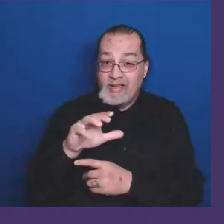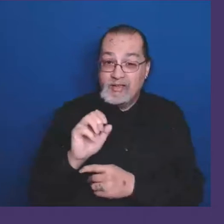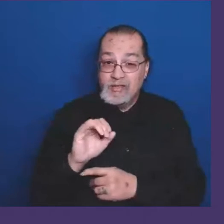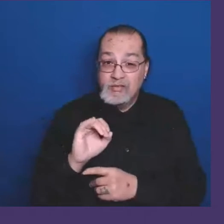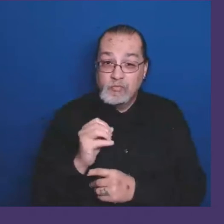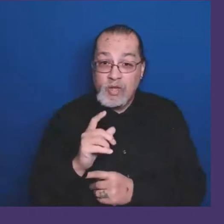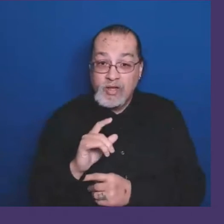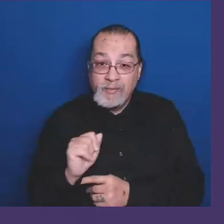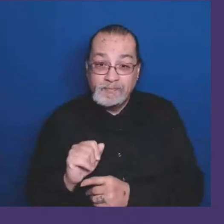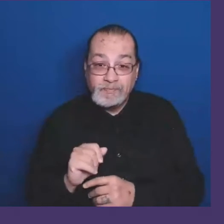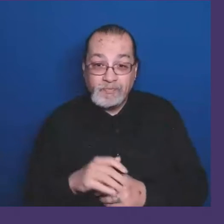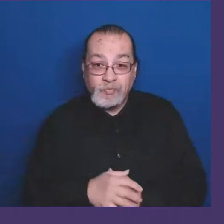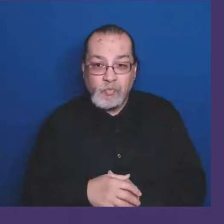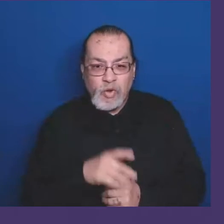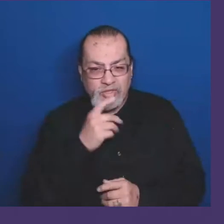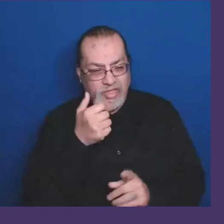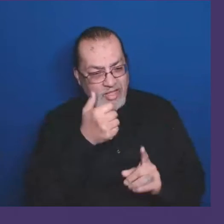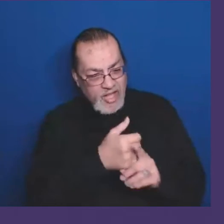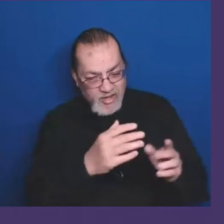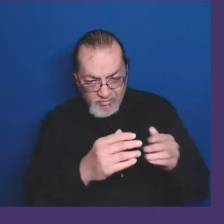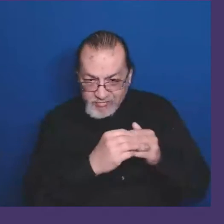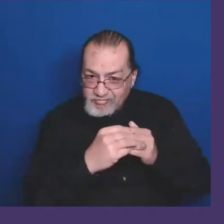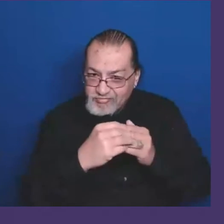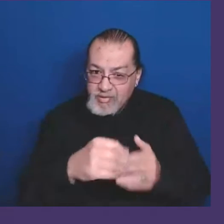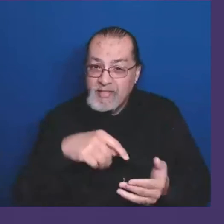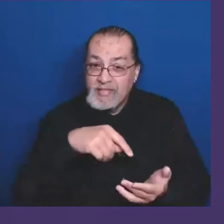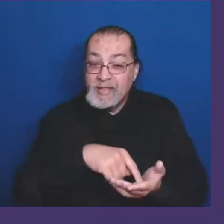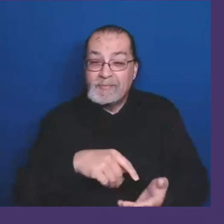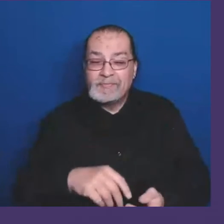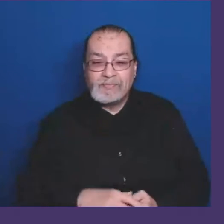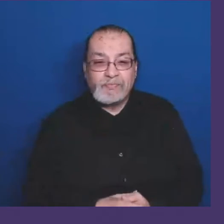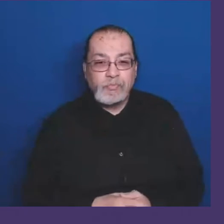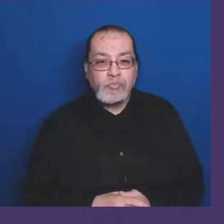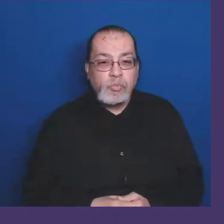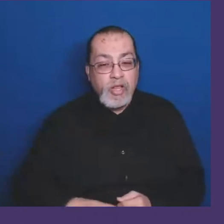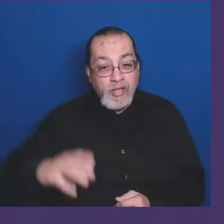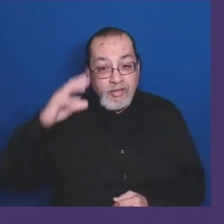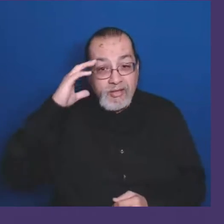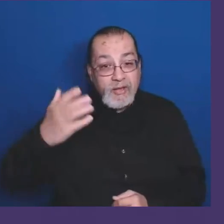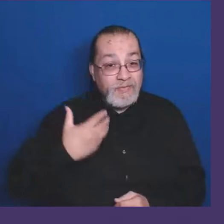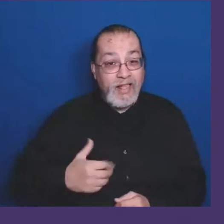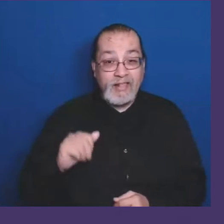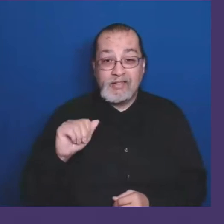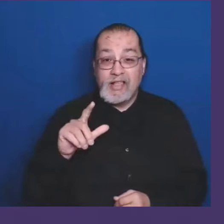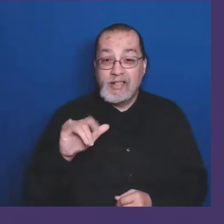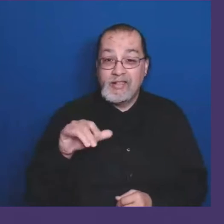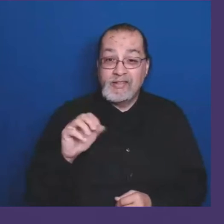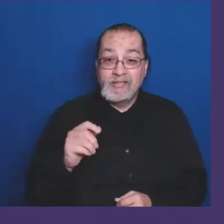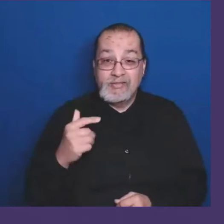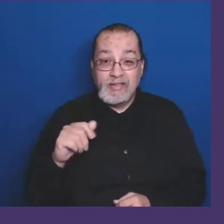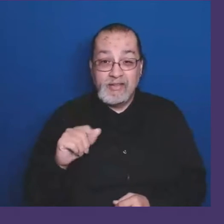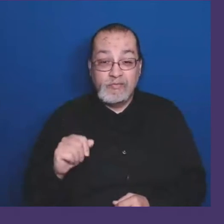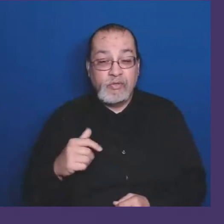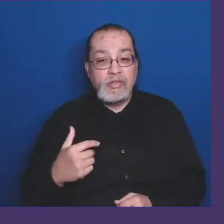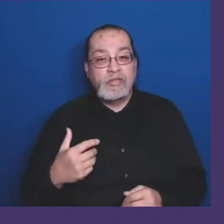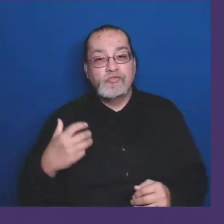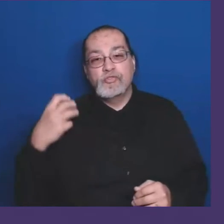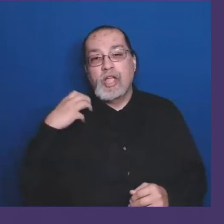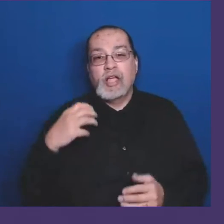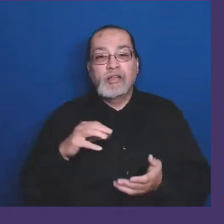Alice Jolla: Hi, I'm Alice Jolla, Chief Accounting Officer, Corporate Vice President, and some may say the Mayor and